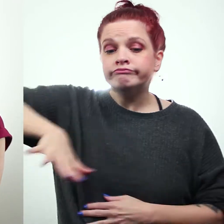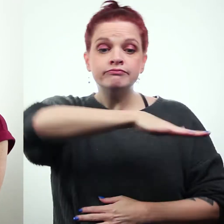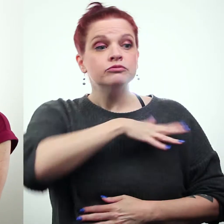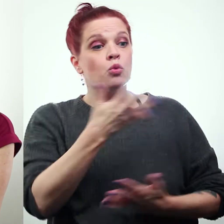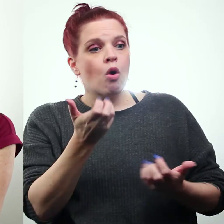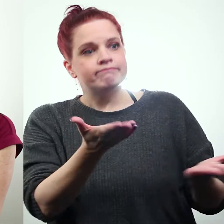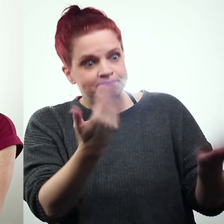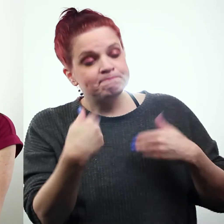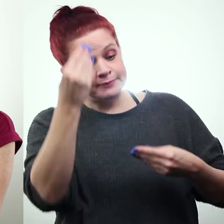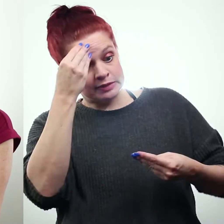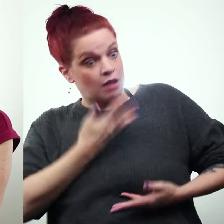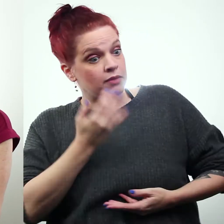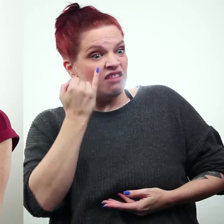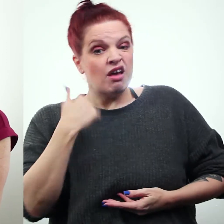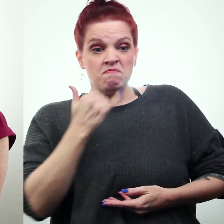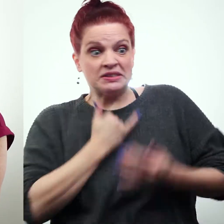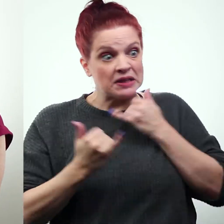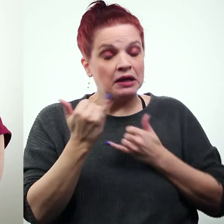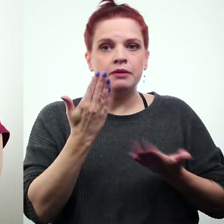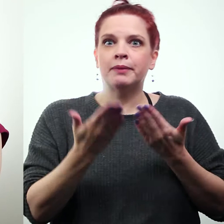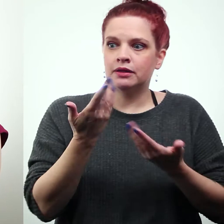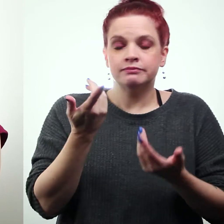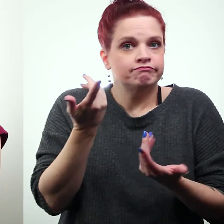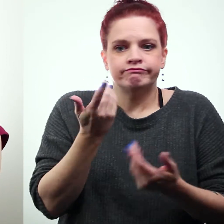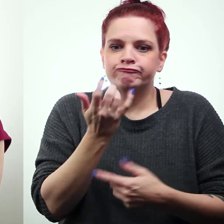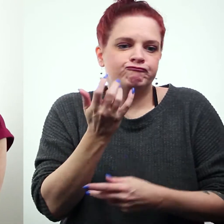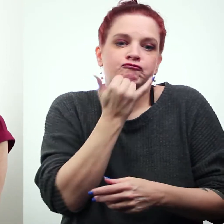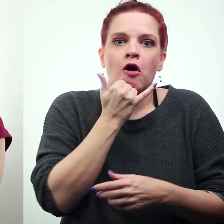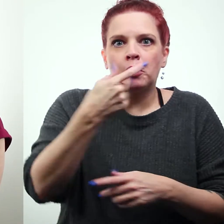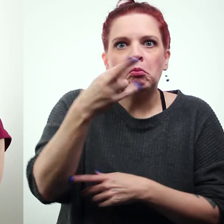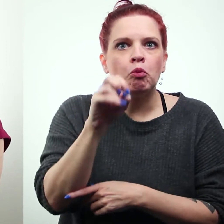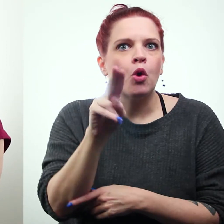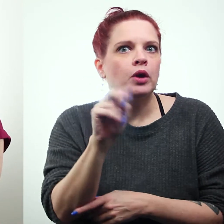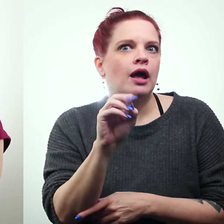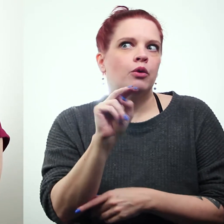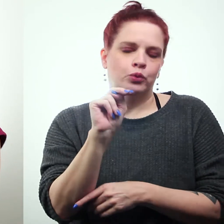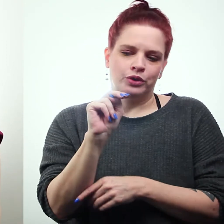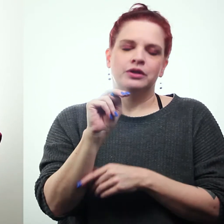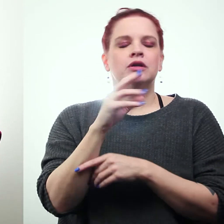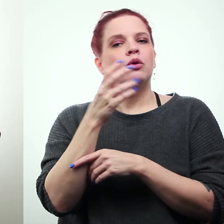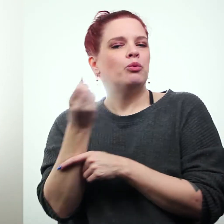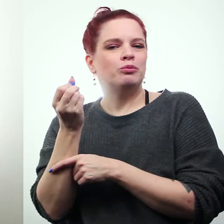are going to keep you accountable in terms of using the correct pronouns for your friends who are not present and in the room and then having safe space